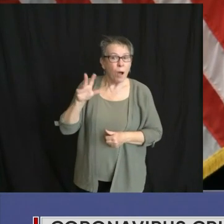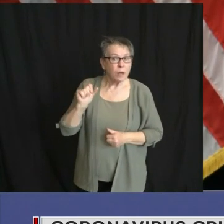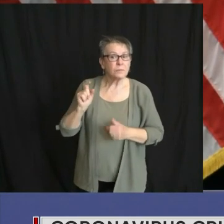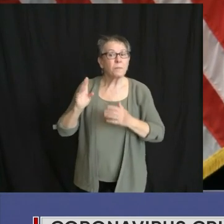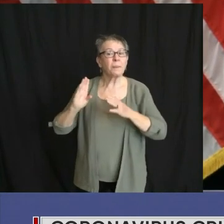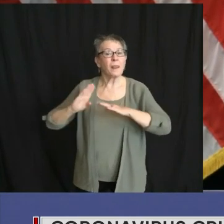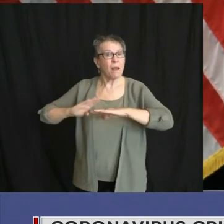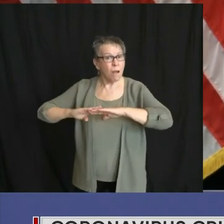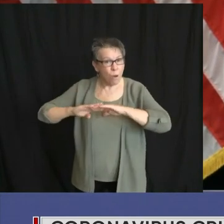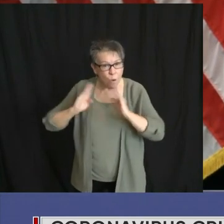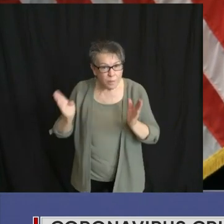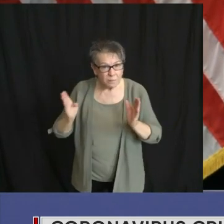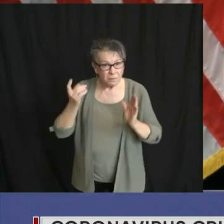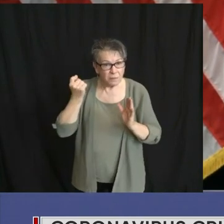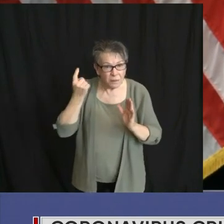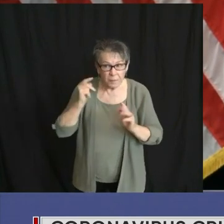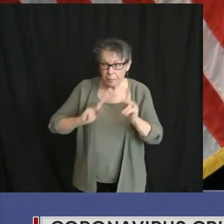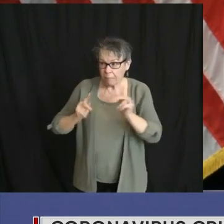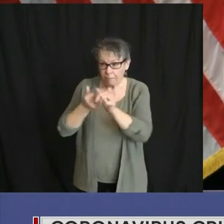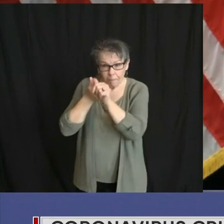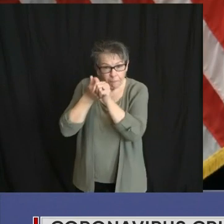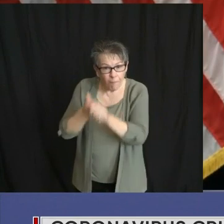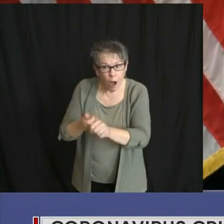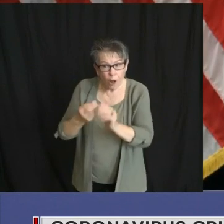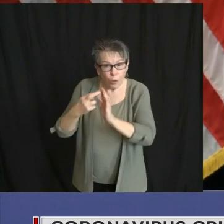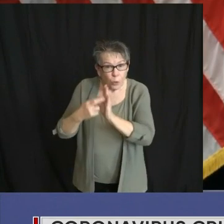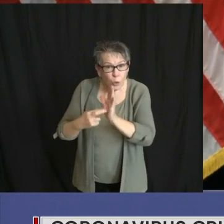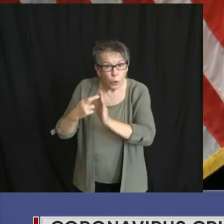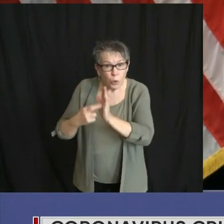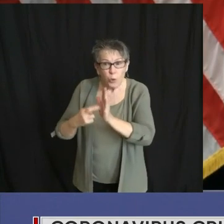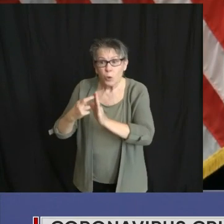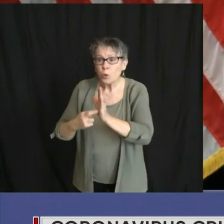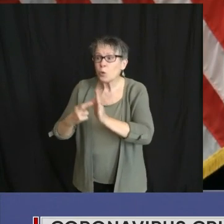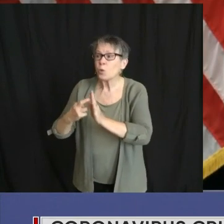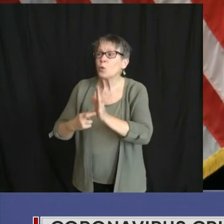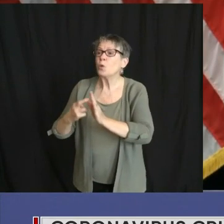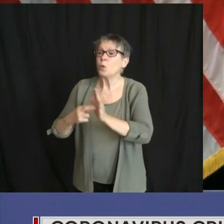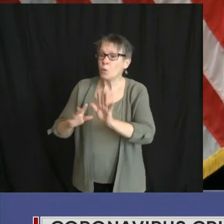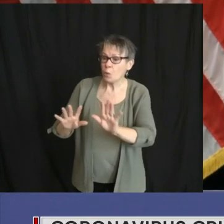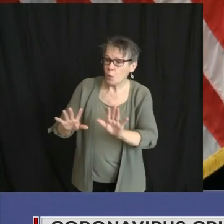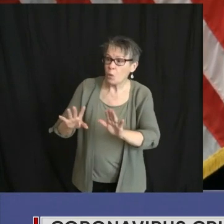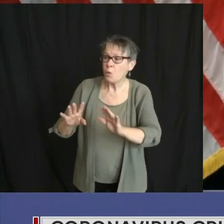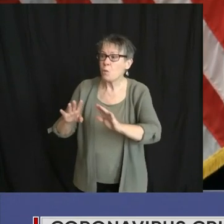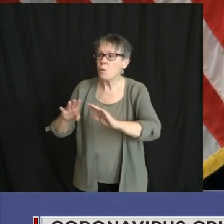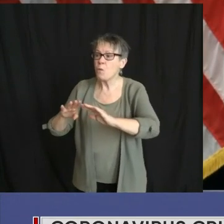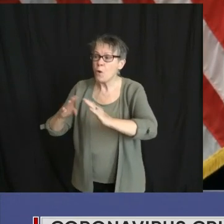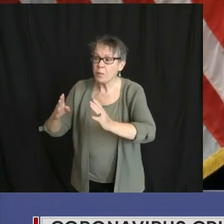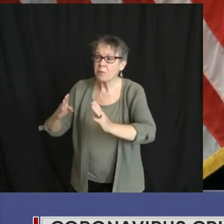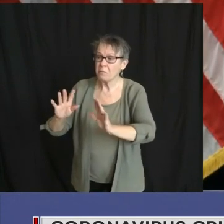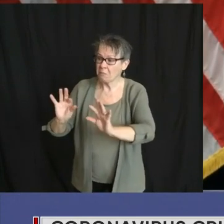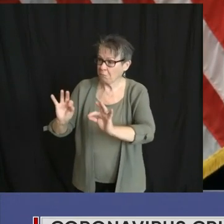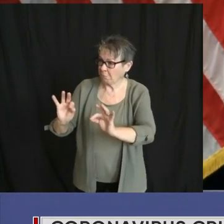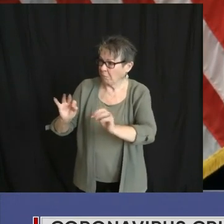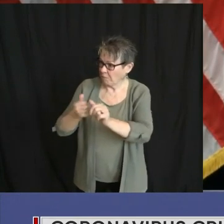TERMS OF OPENING PART'S. IF FOLKS DO WHAT WE ARE ASKING